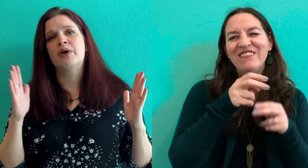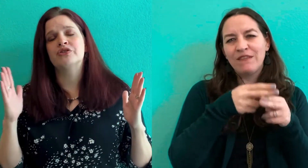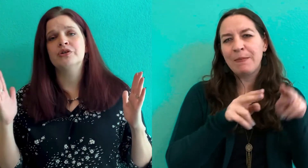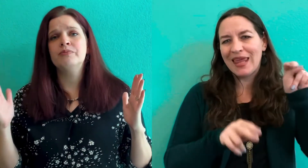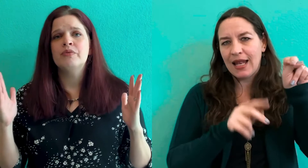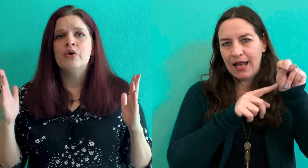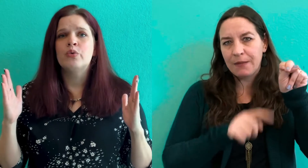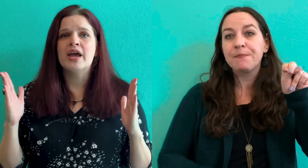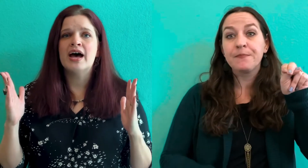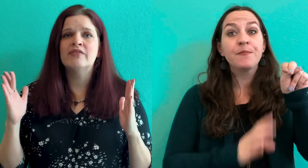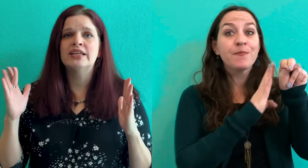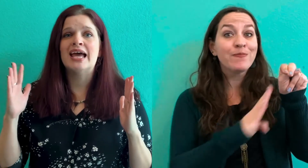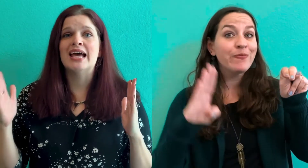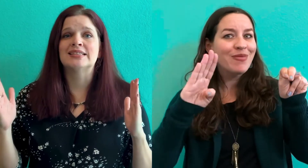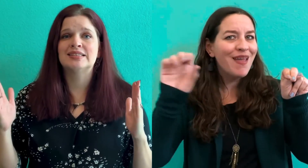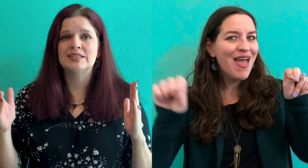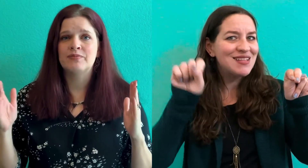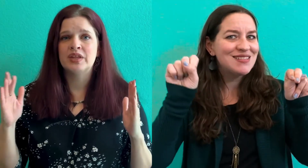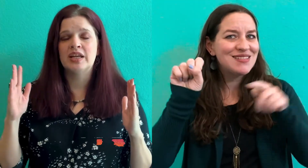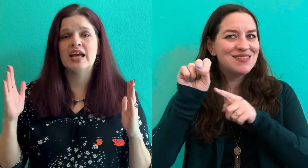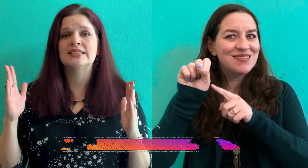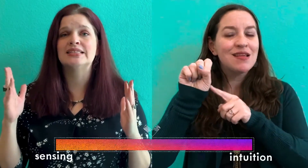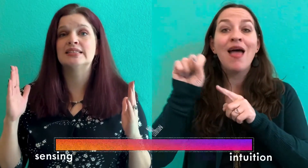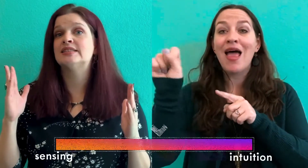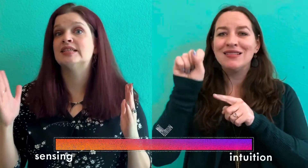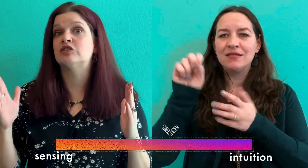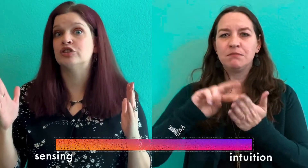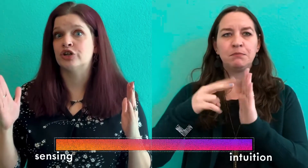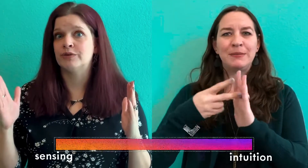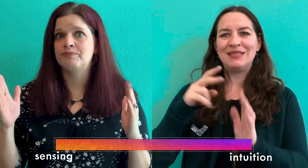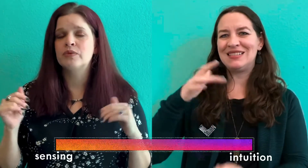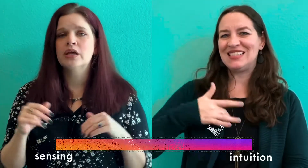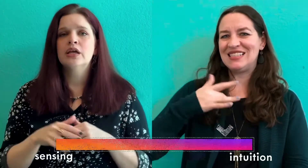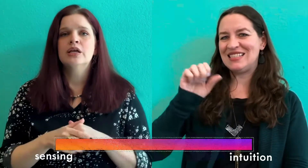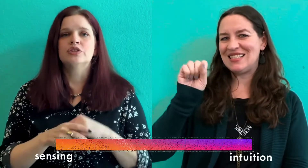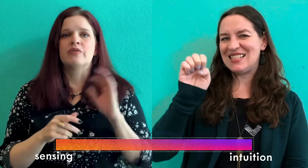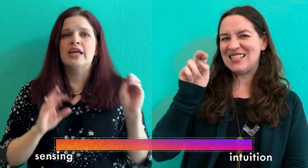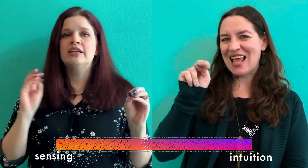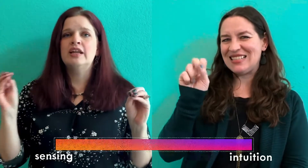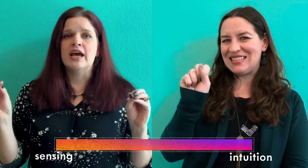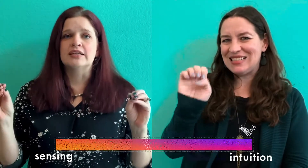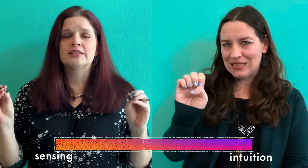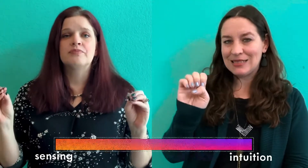spectrum, we have an S. And an S is a sensor. So we've an N and an S.